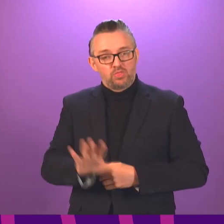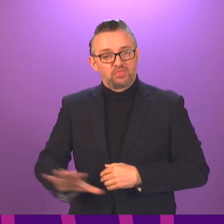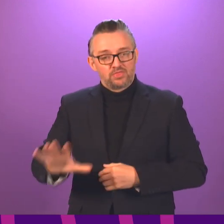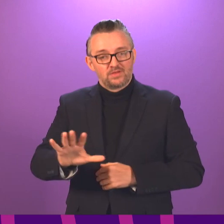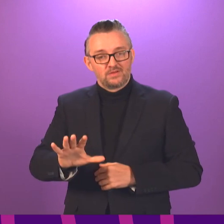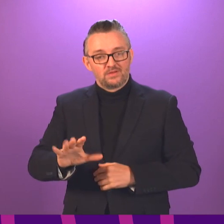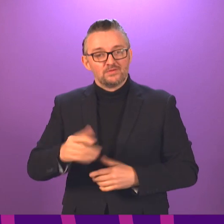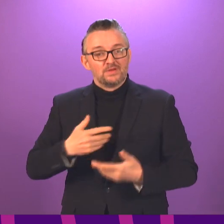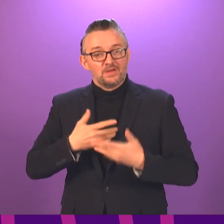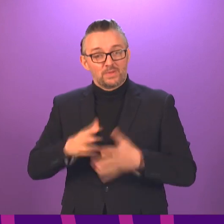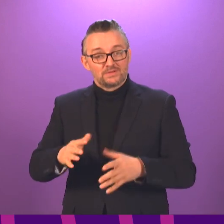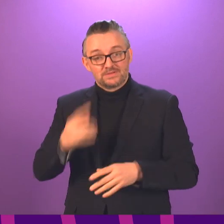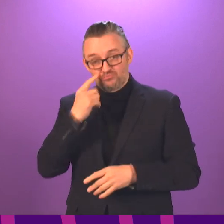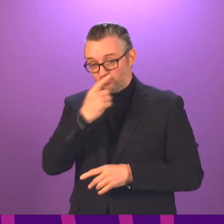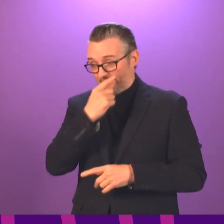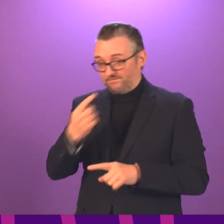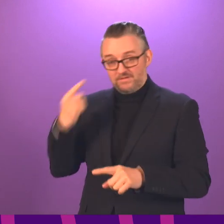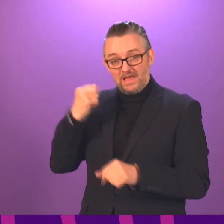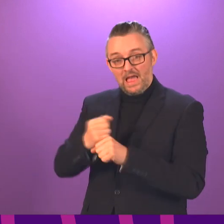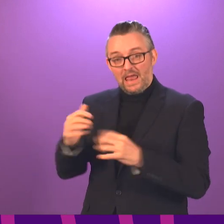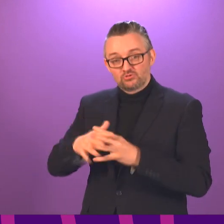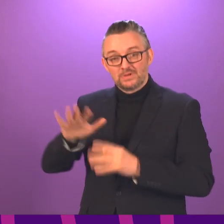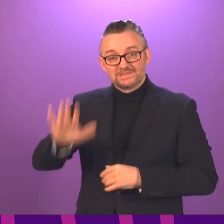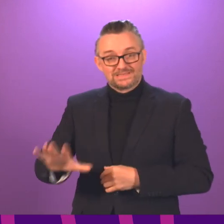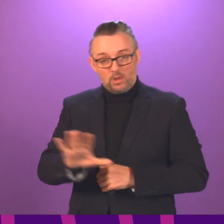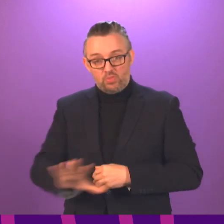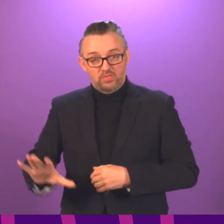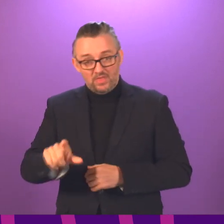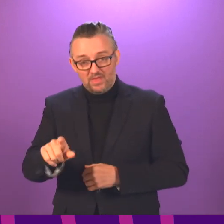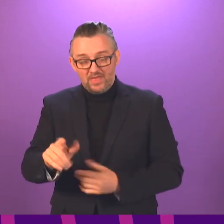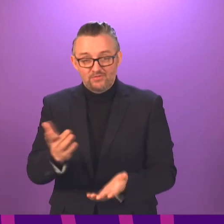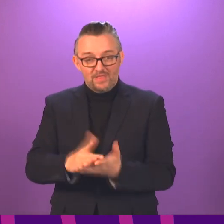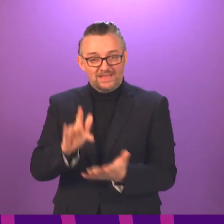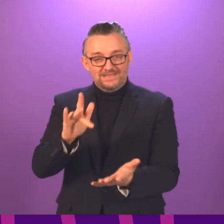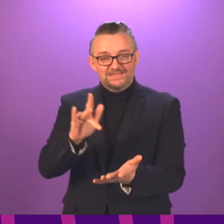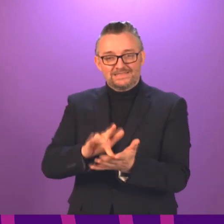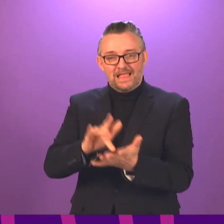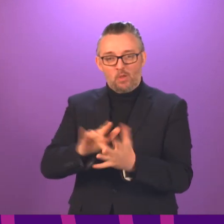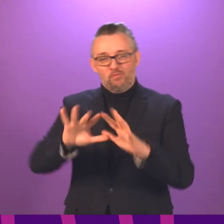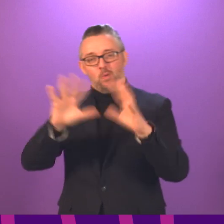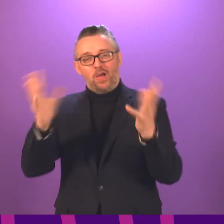again over the past few days that Glasgow Southside is the centre of the universe, which